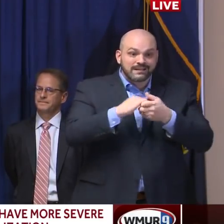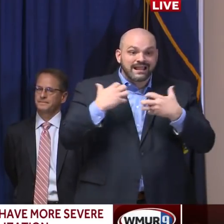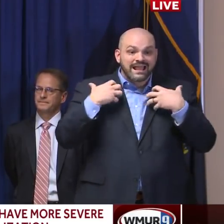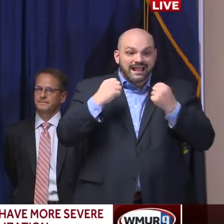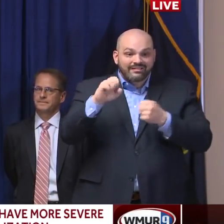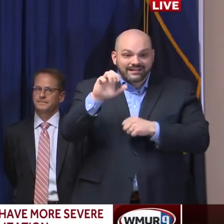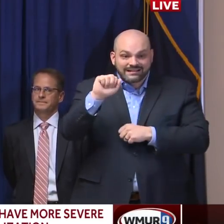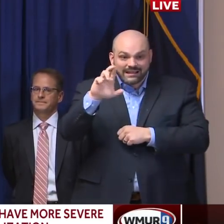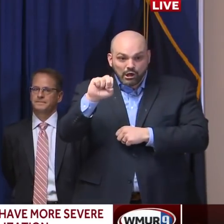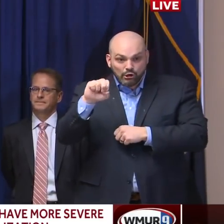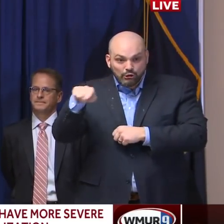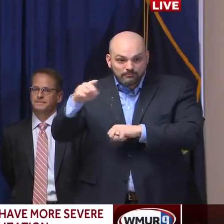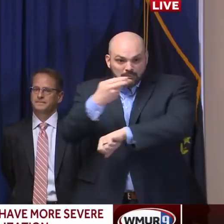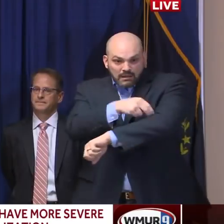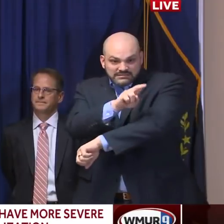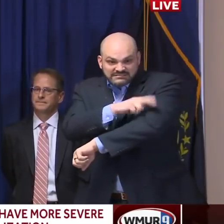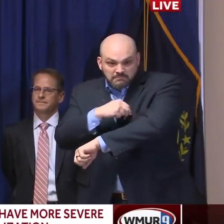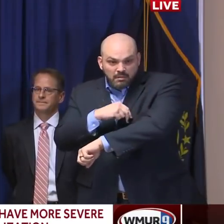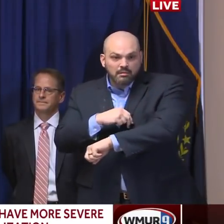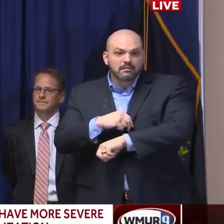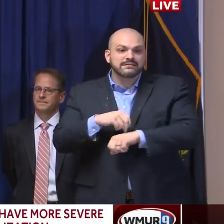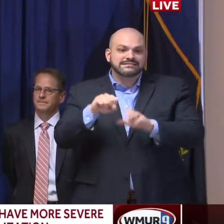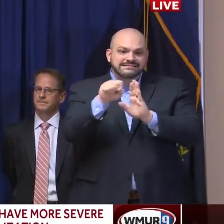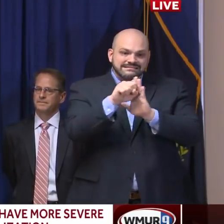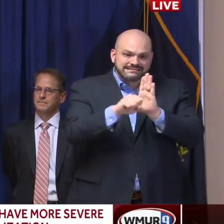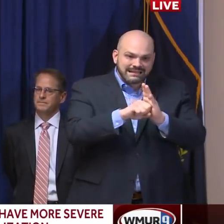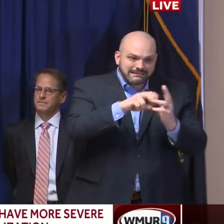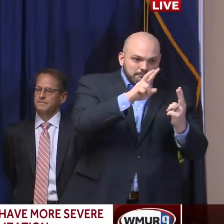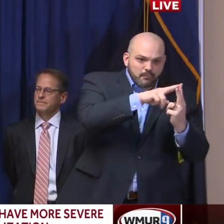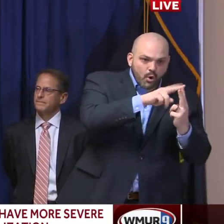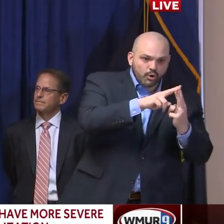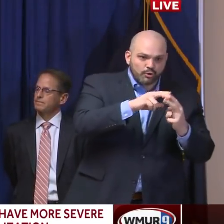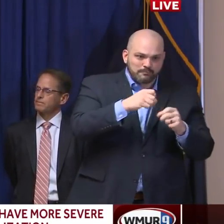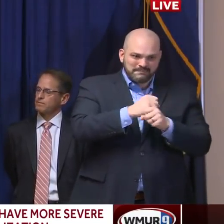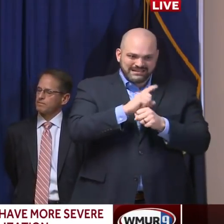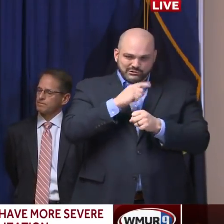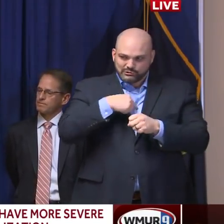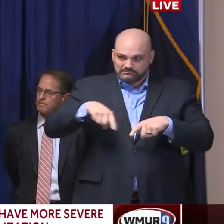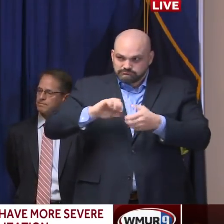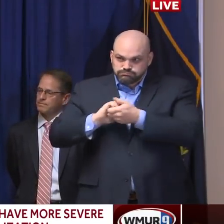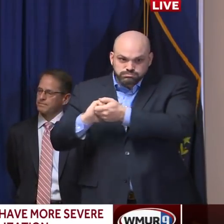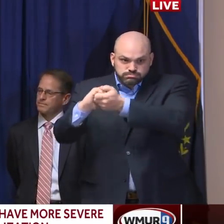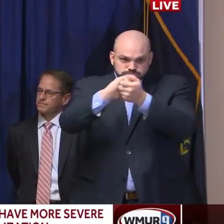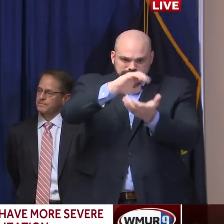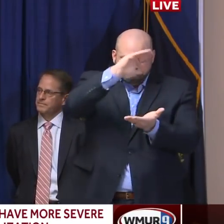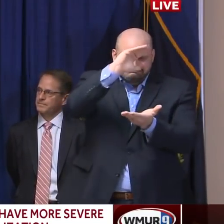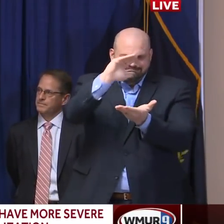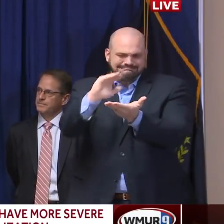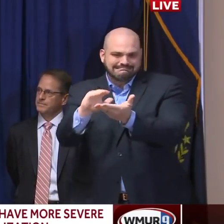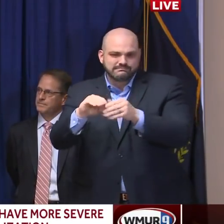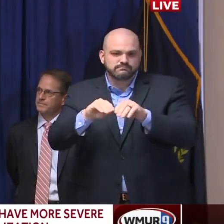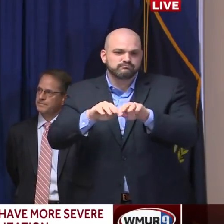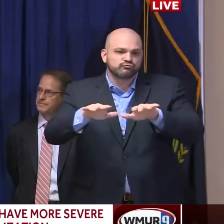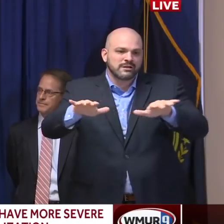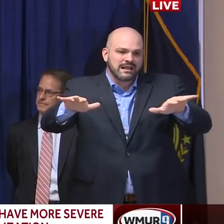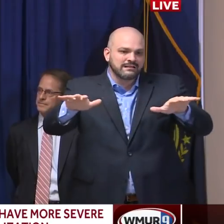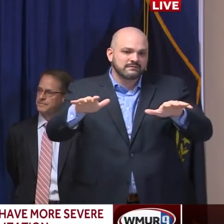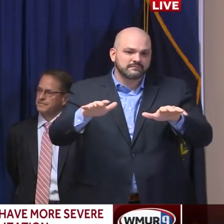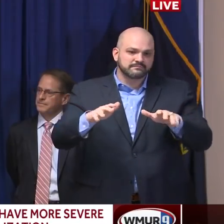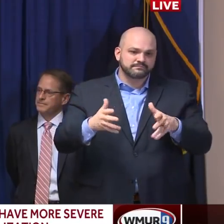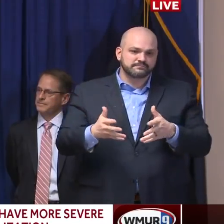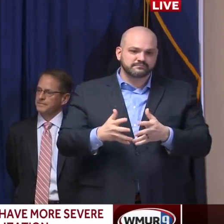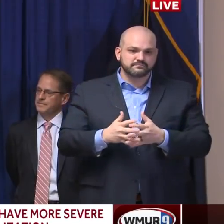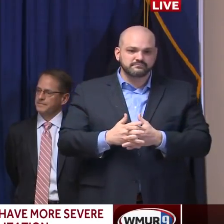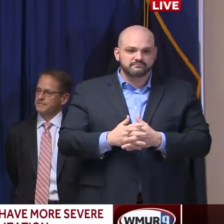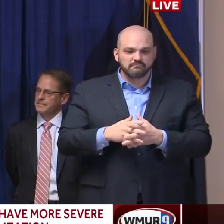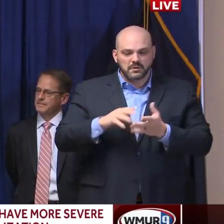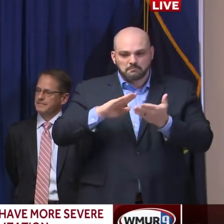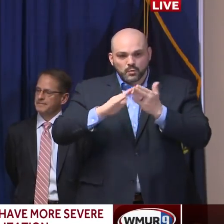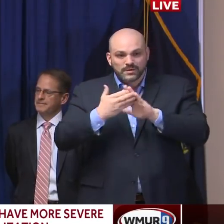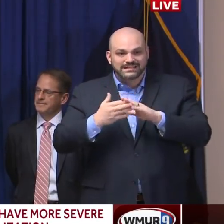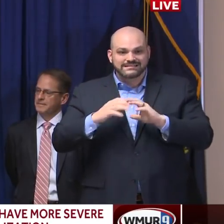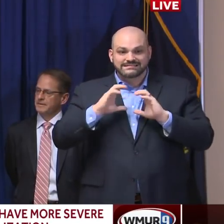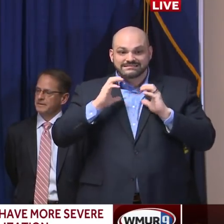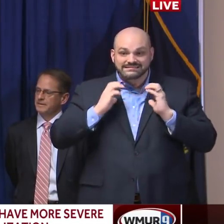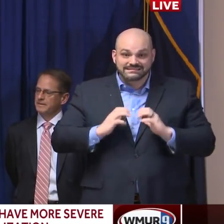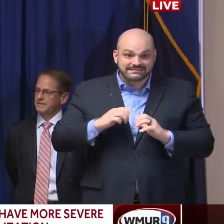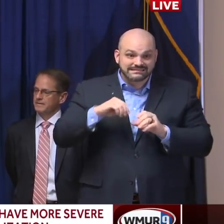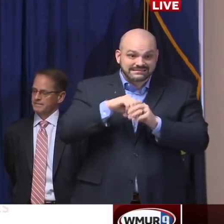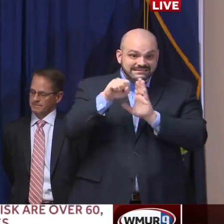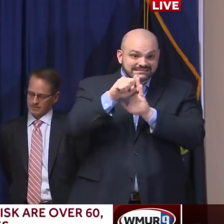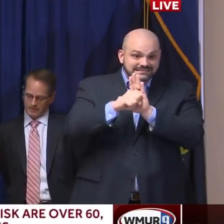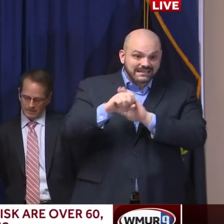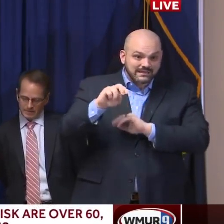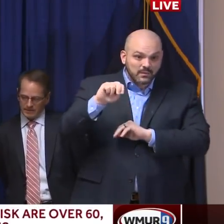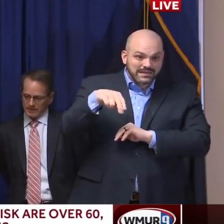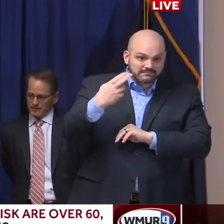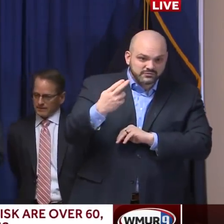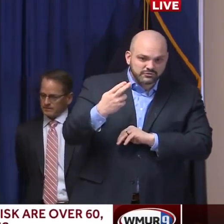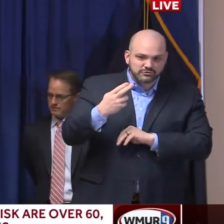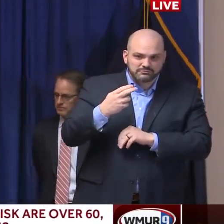WE ARE WORKING WITH OUR COMMUNITY PARTNERS, HEALTH SYSTEMS, STATE PARTNERS IN ORDER TO REDUCE THE IMPACT OF THIS GLOBAL PANDEMIC ON OUR COMMUNITIES AND CITIZENS AND